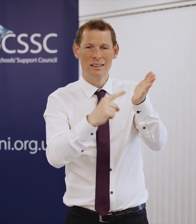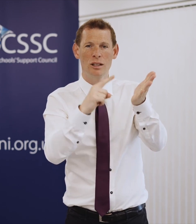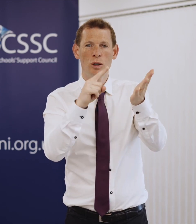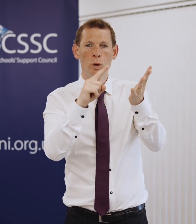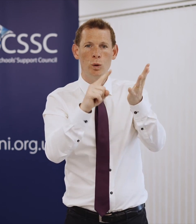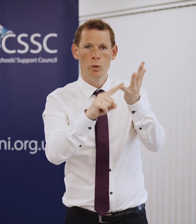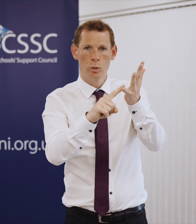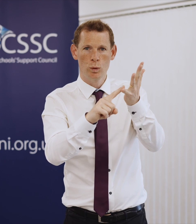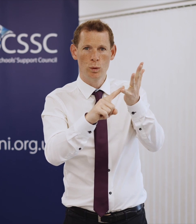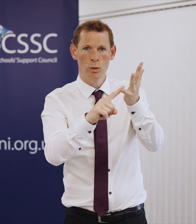U